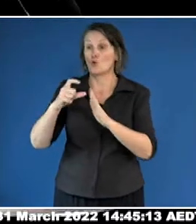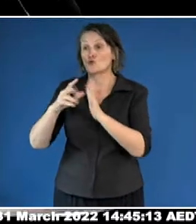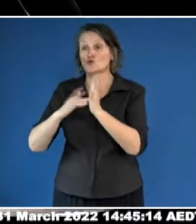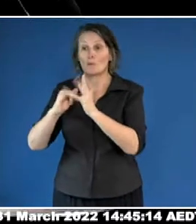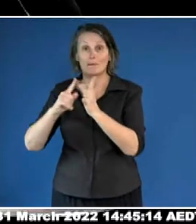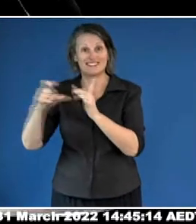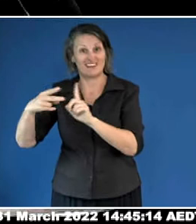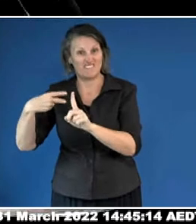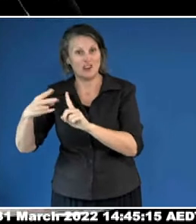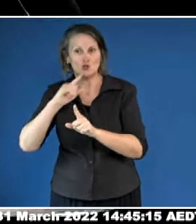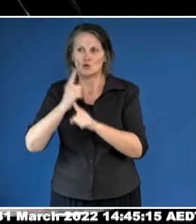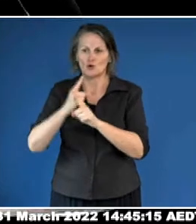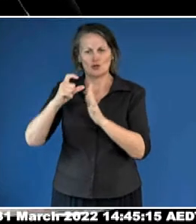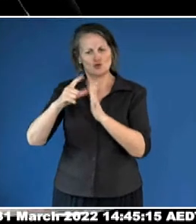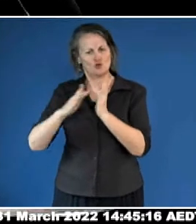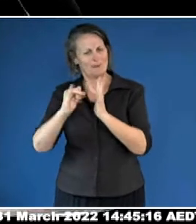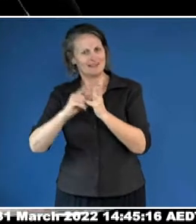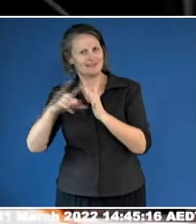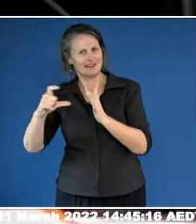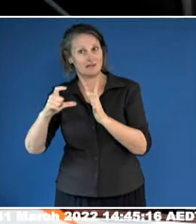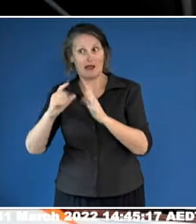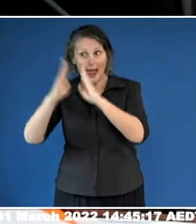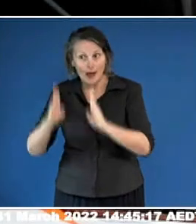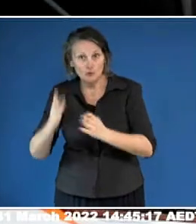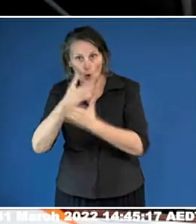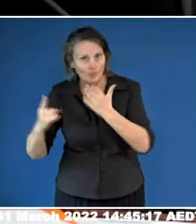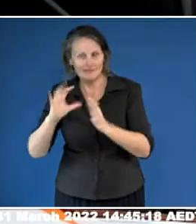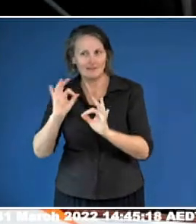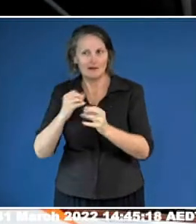beginning. And so if we look at these requirements of the OPCAT, which is the